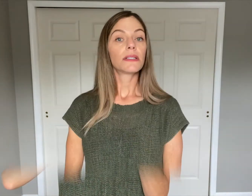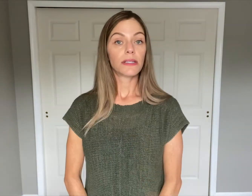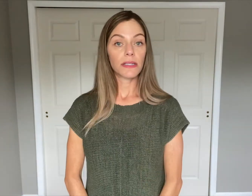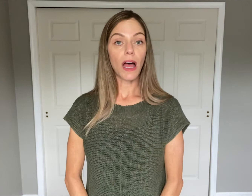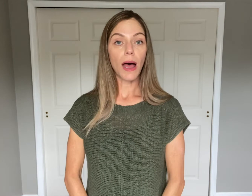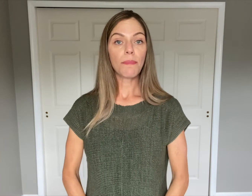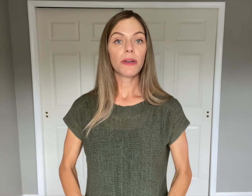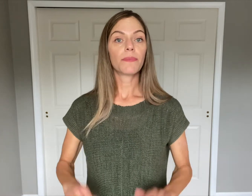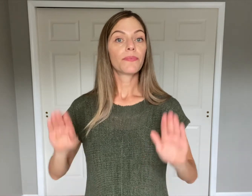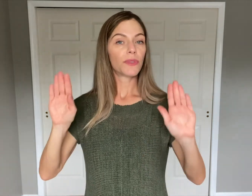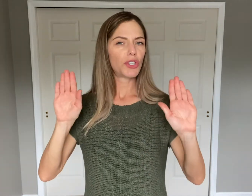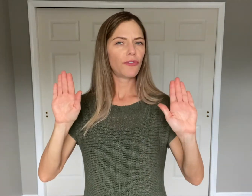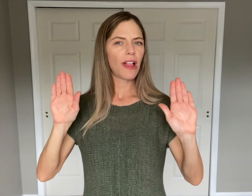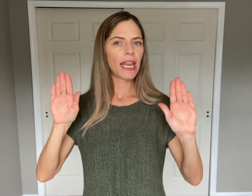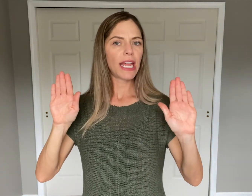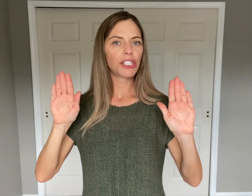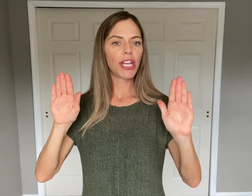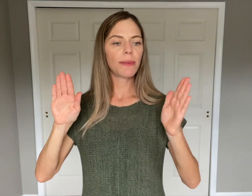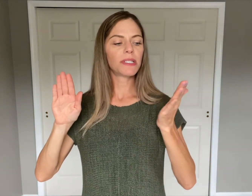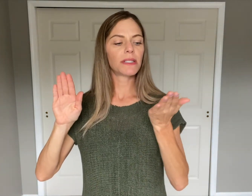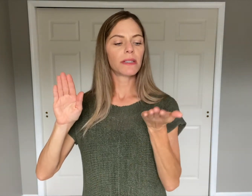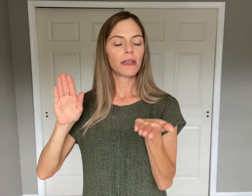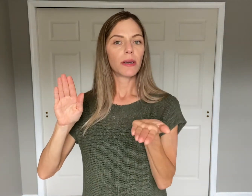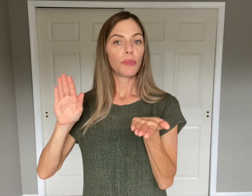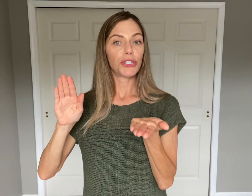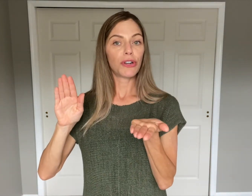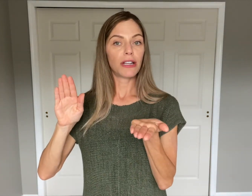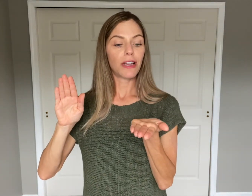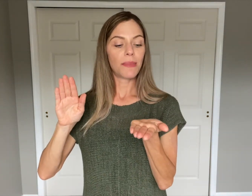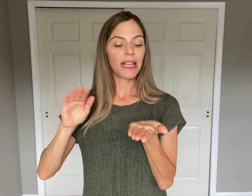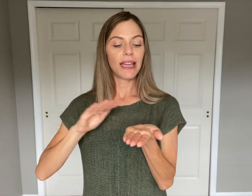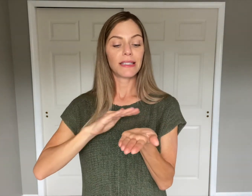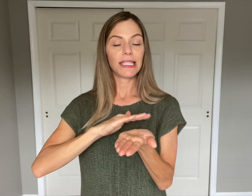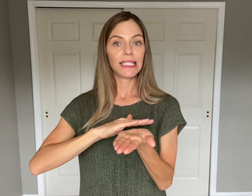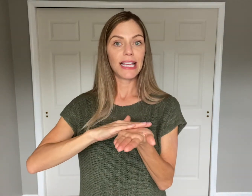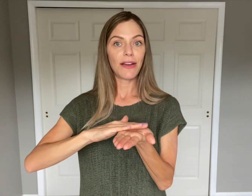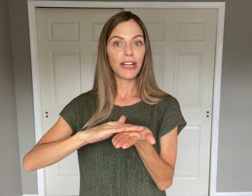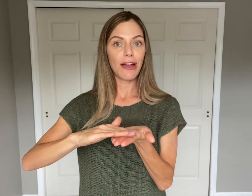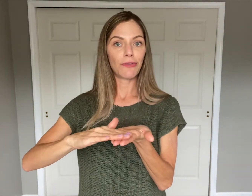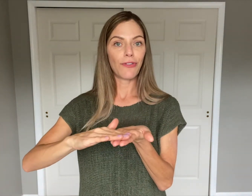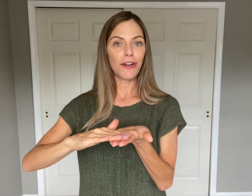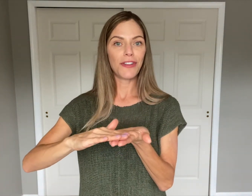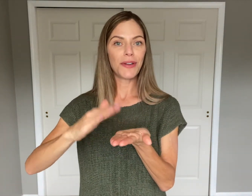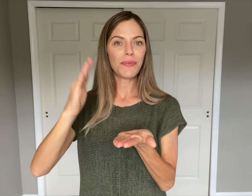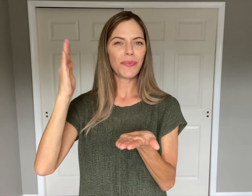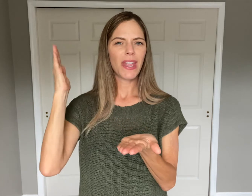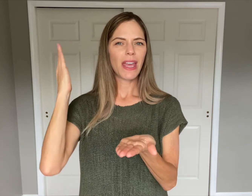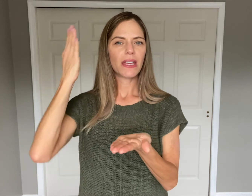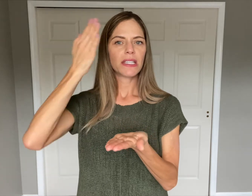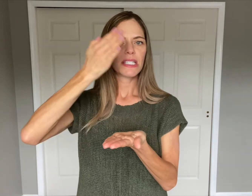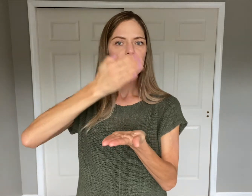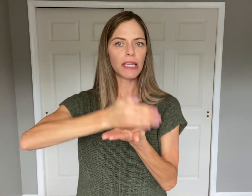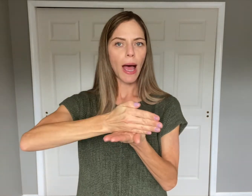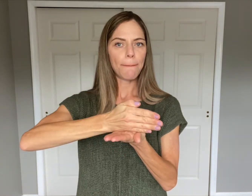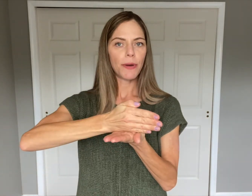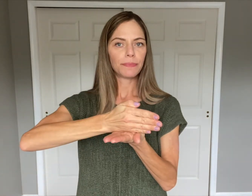STOP Two flat handshapes put your non-dominant hand down and out in front of you. "Stop"